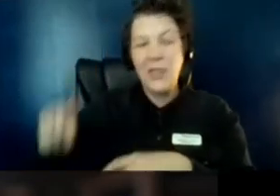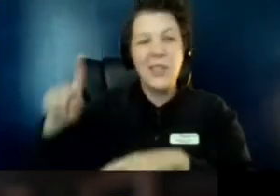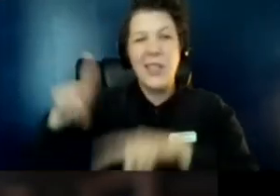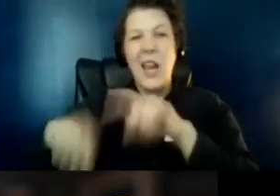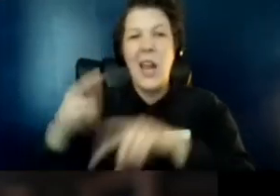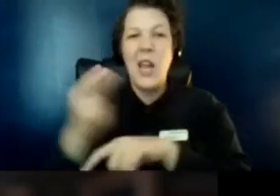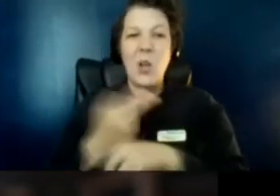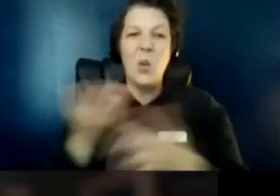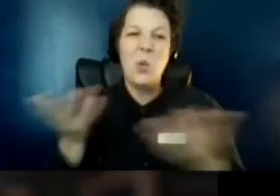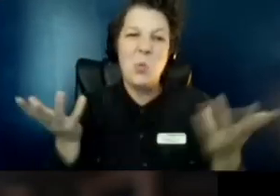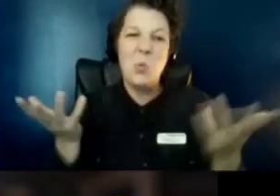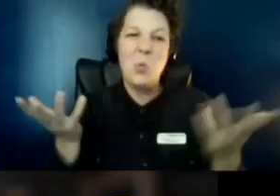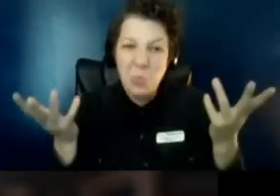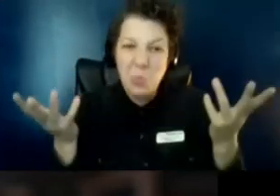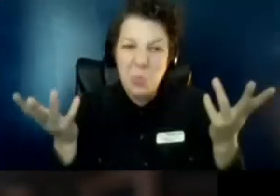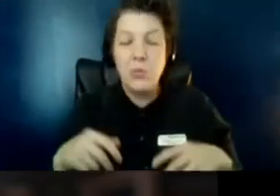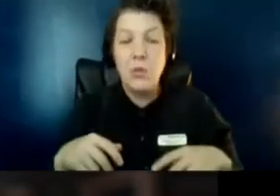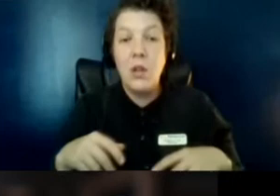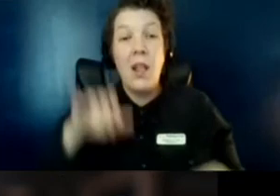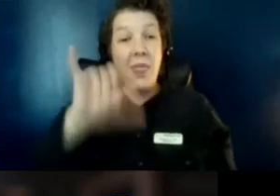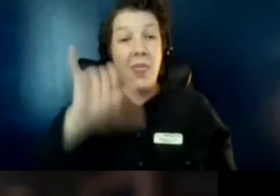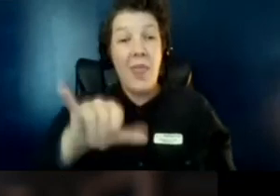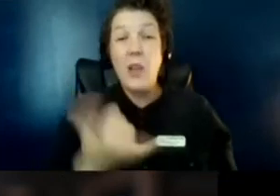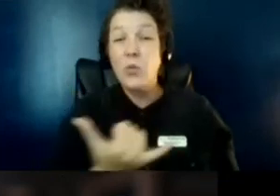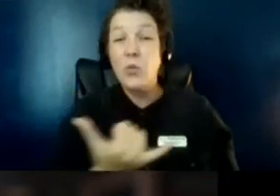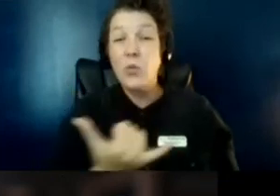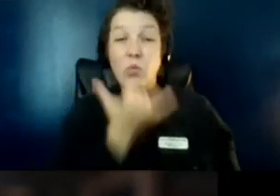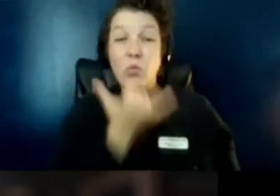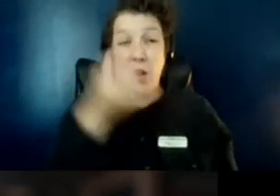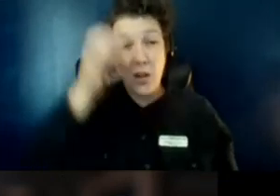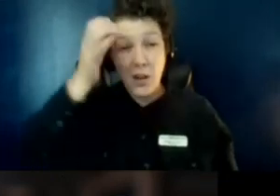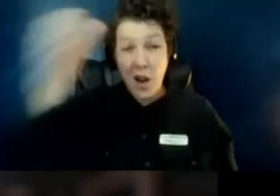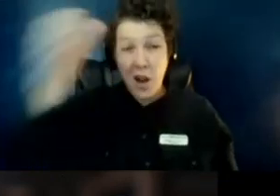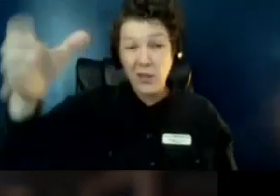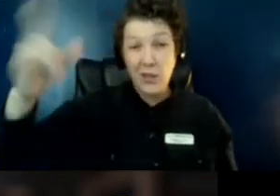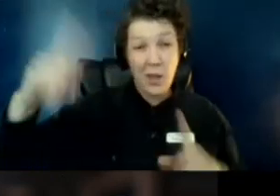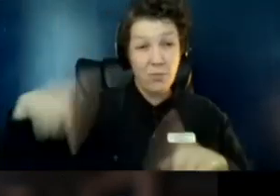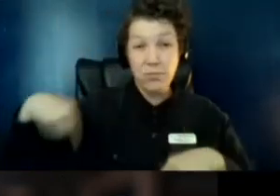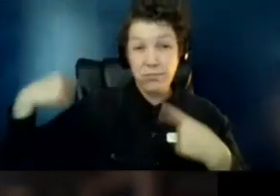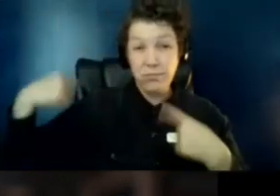it's the wrong approach. Partially because the products that we're creating now are being